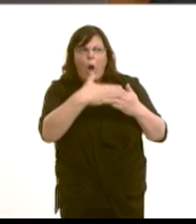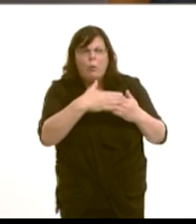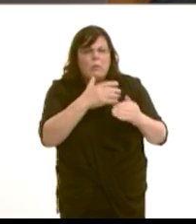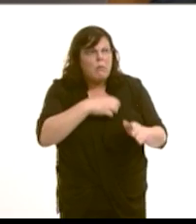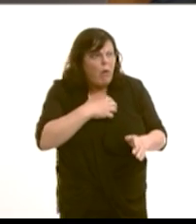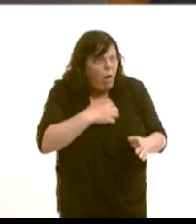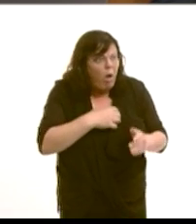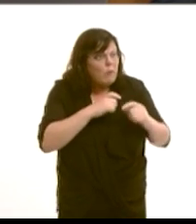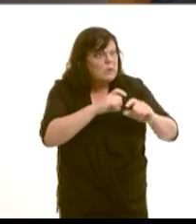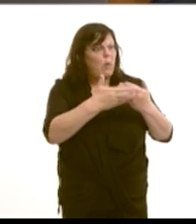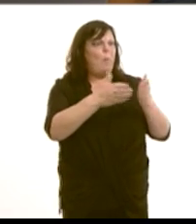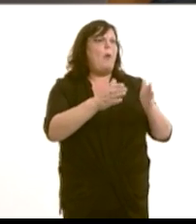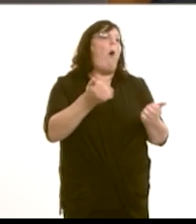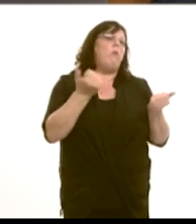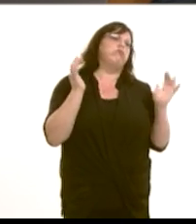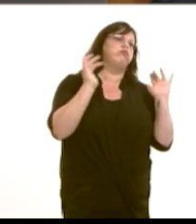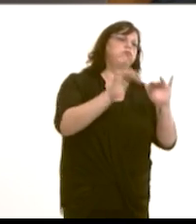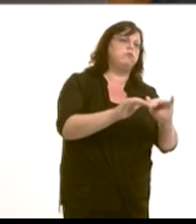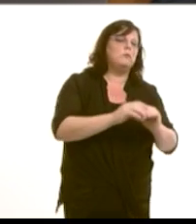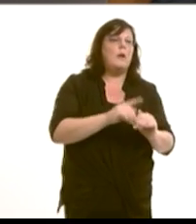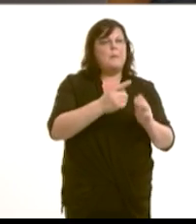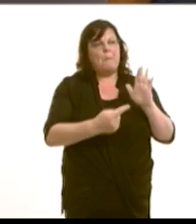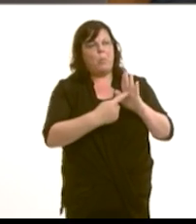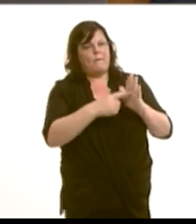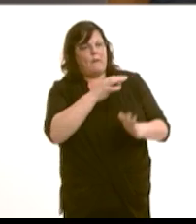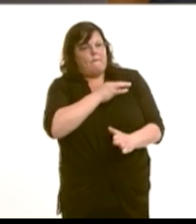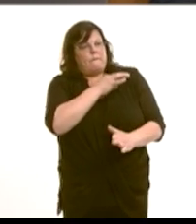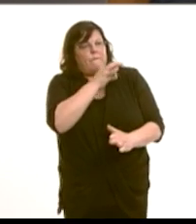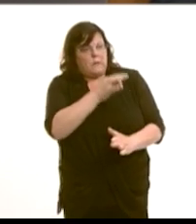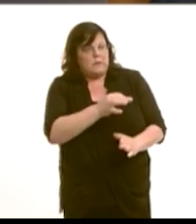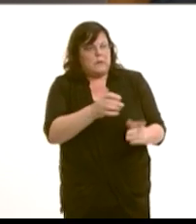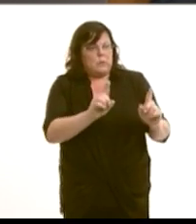And it's hugely important, then, that volunteers were able, not just to ensure that the library